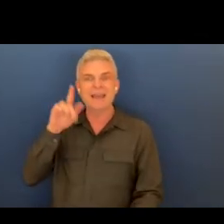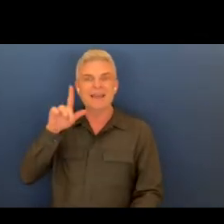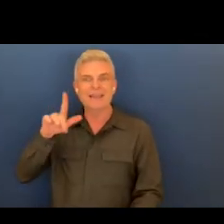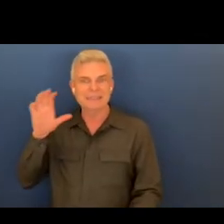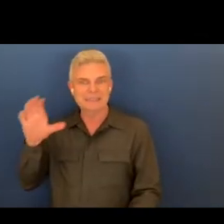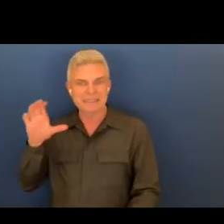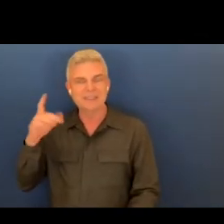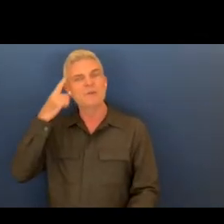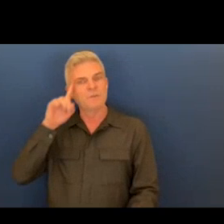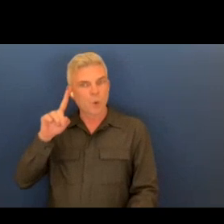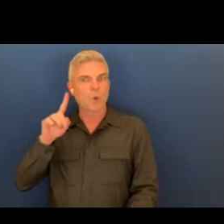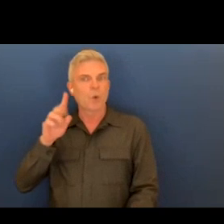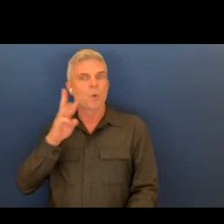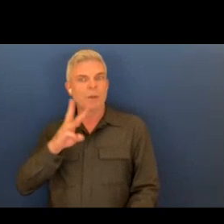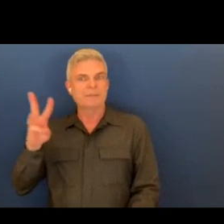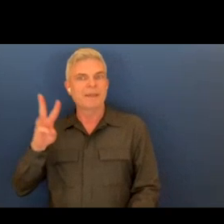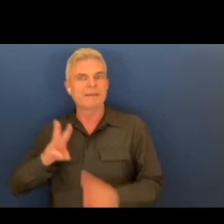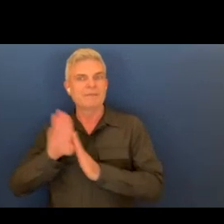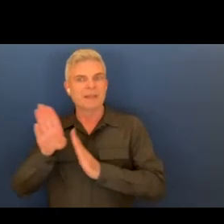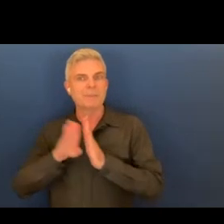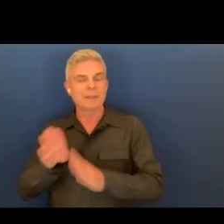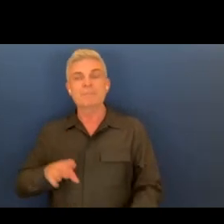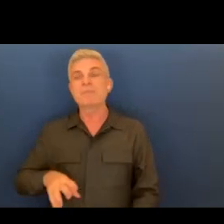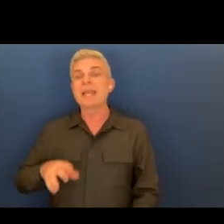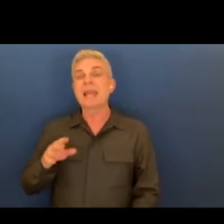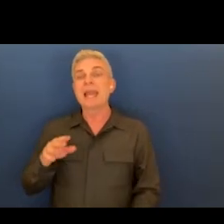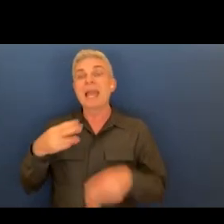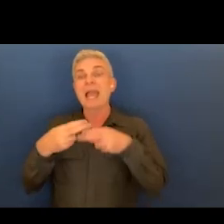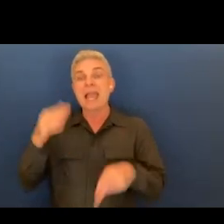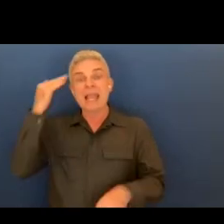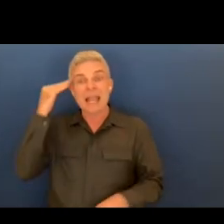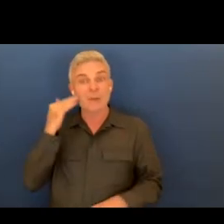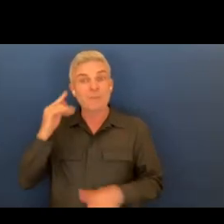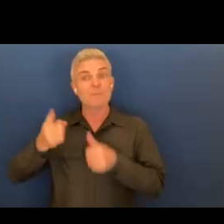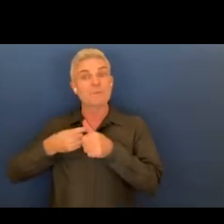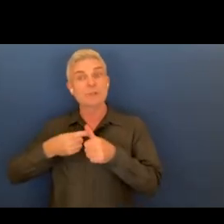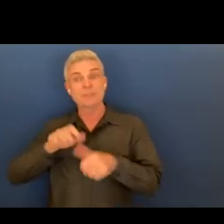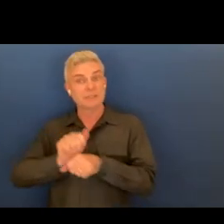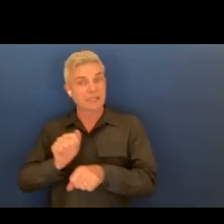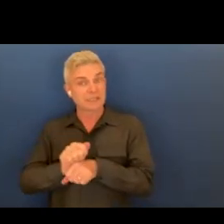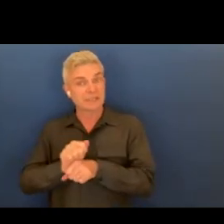Egghead’s first tasks were to immediately help us secure a URL and then create a